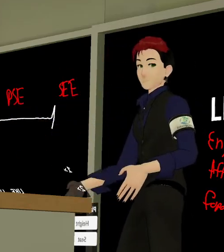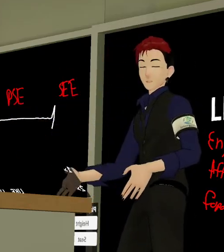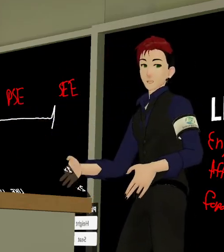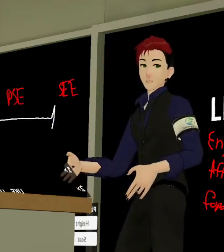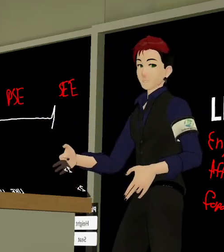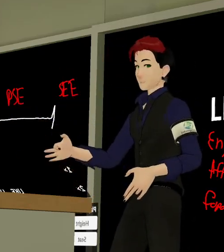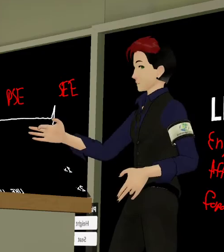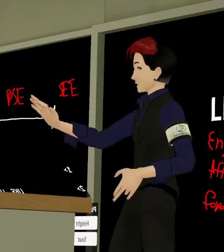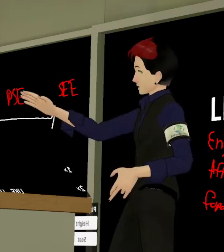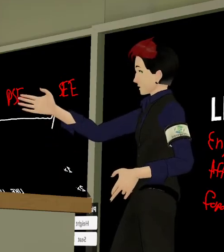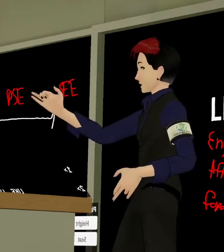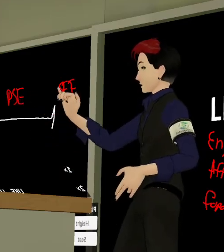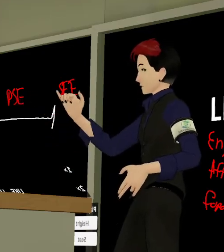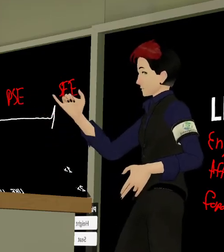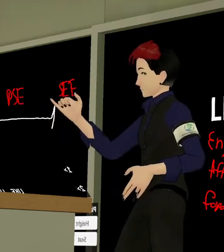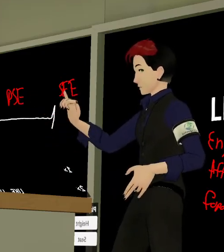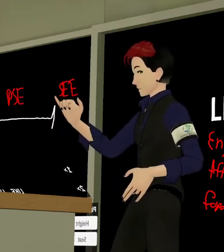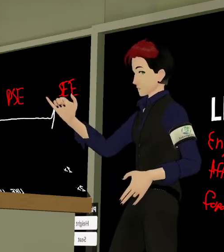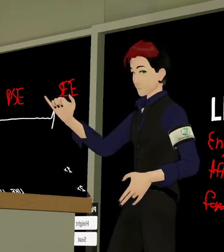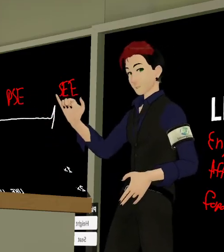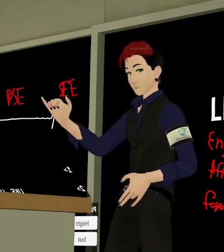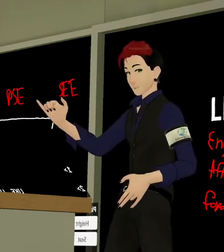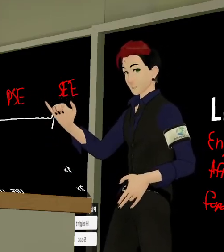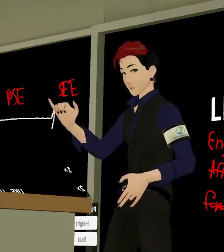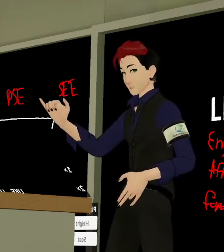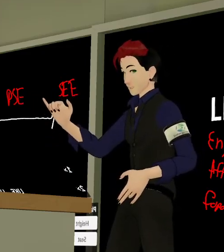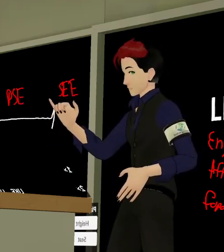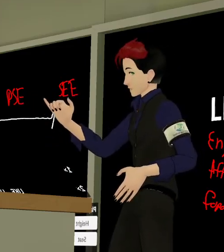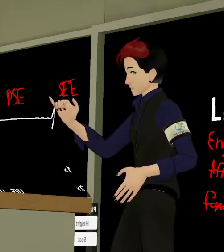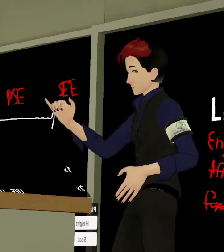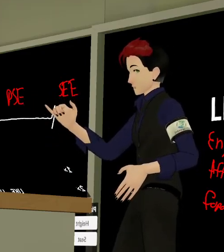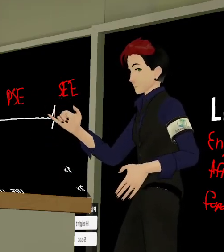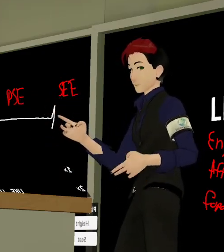I can say that we're like kind of a lie by just doing a little